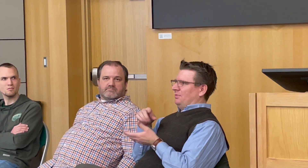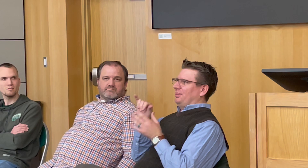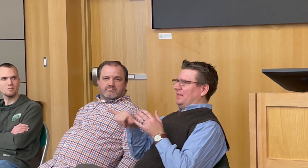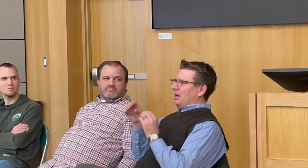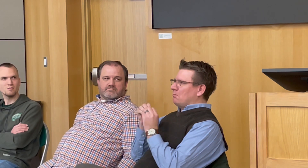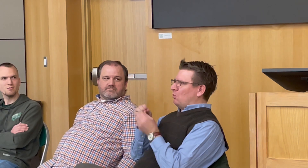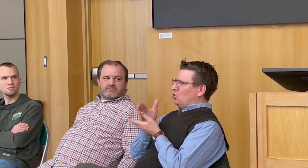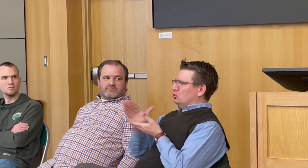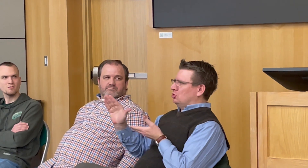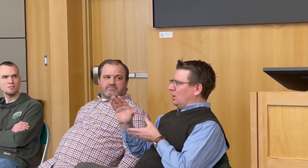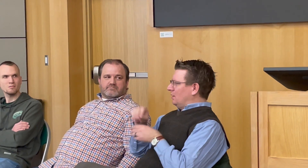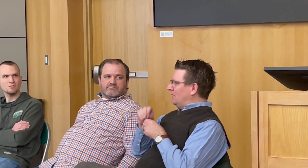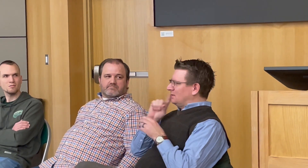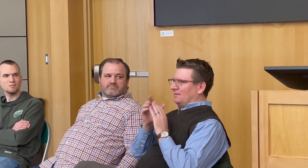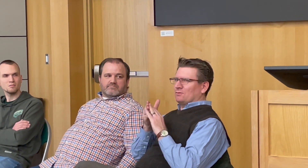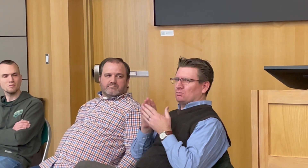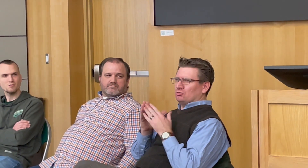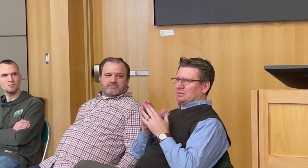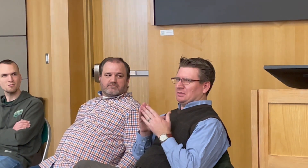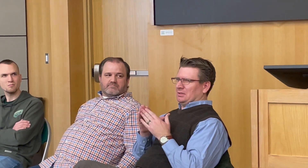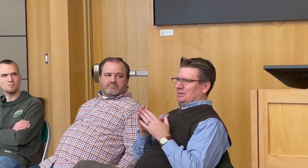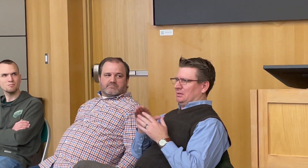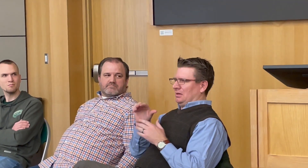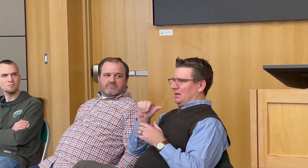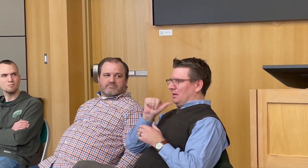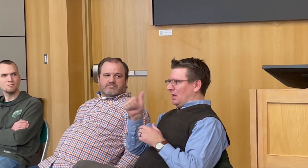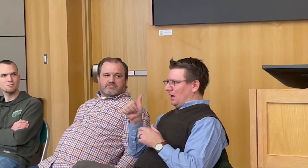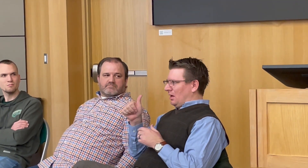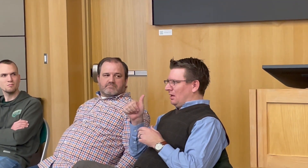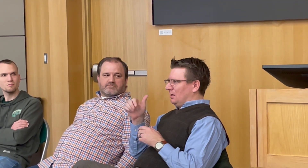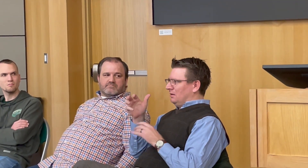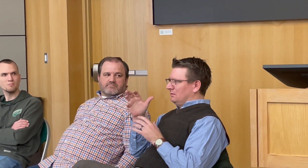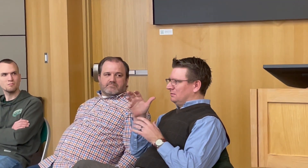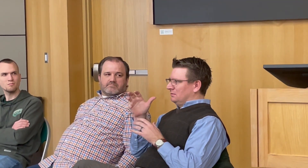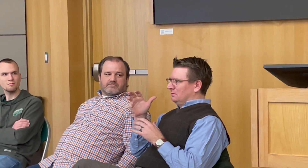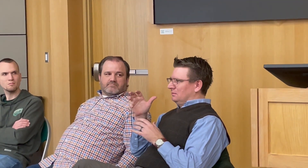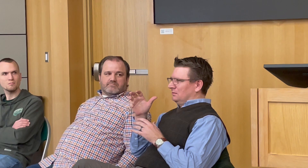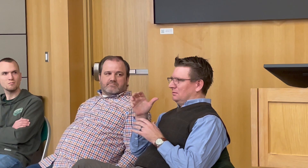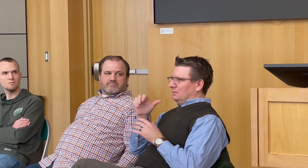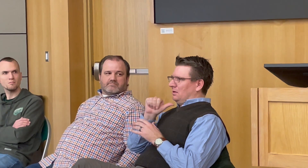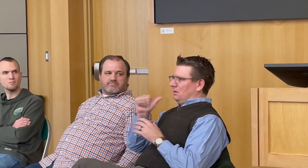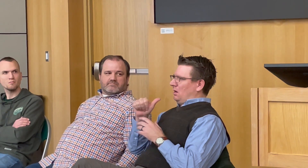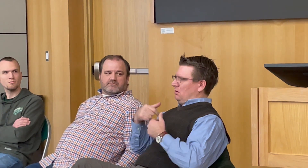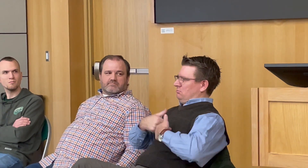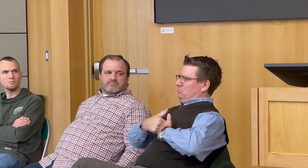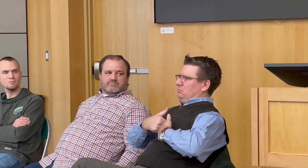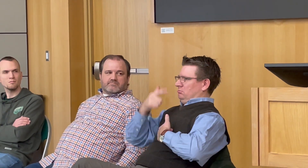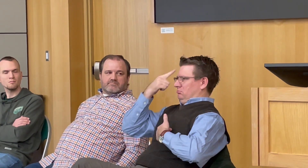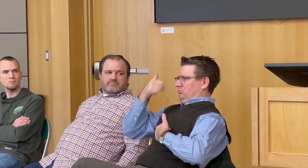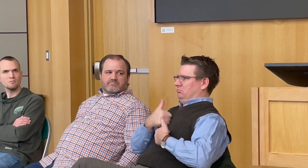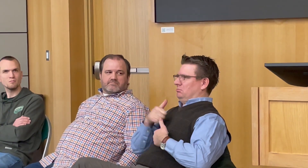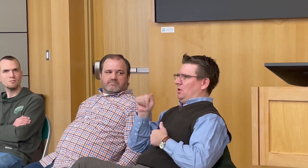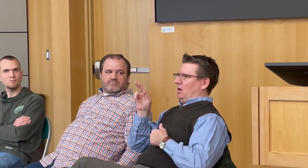I'm considered I I think that is more of a shunning experience in in the death Community